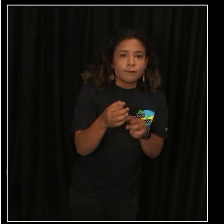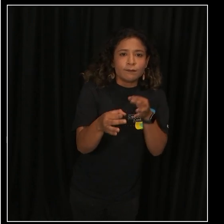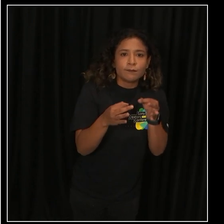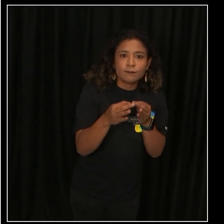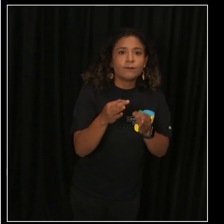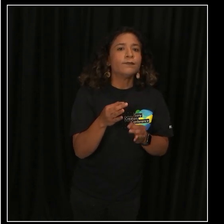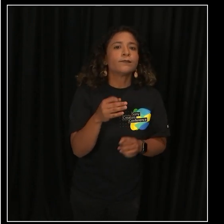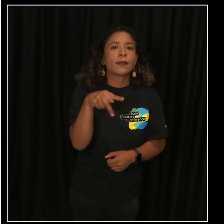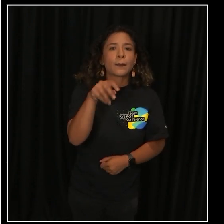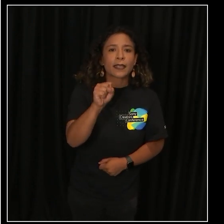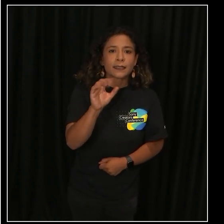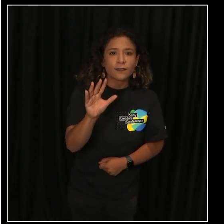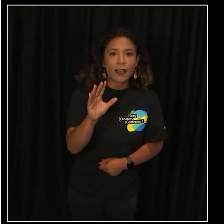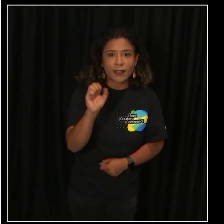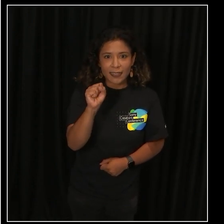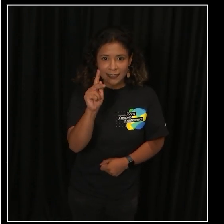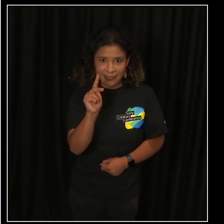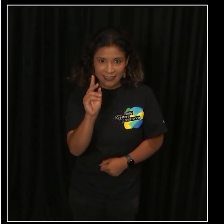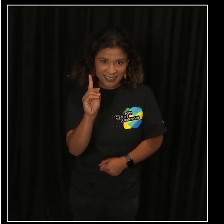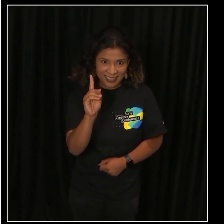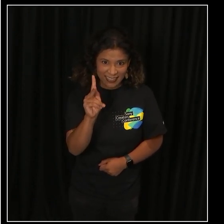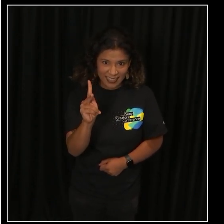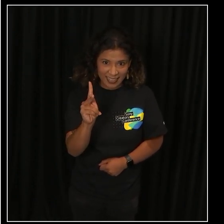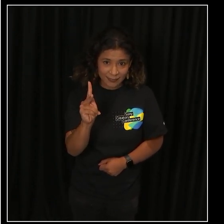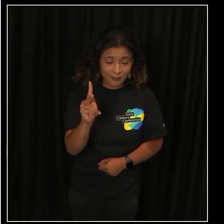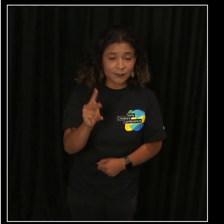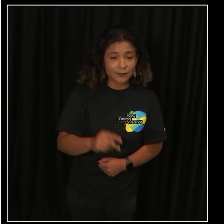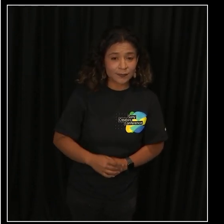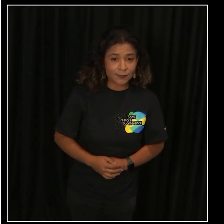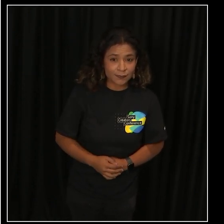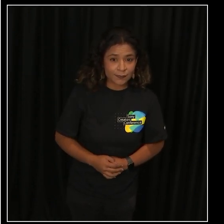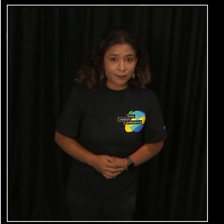PSR had a ray tracing API that’s support that two level acceleration structure.